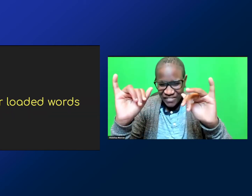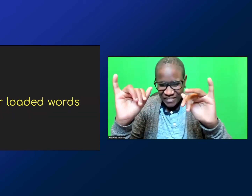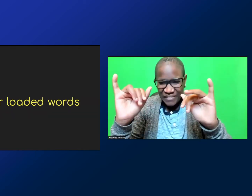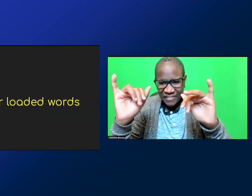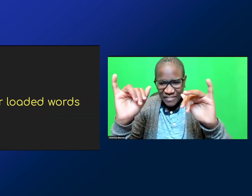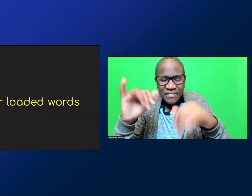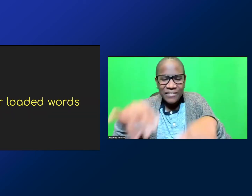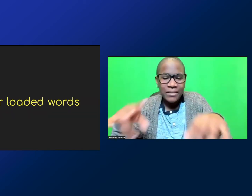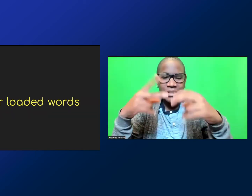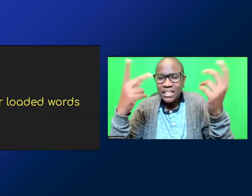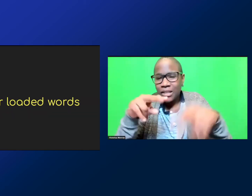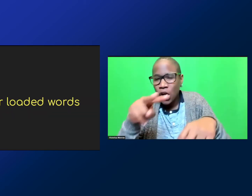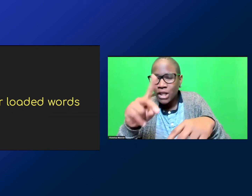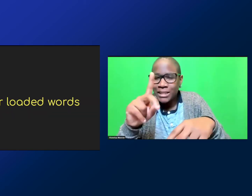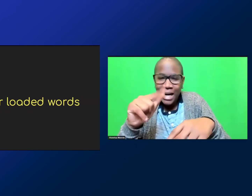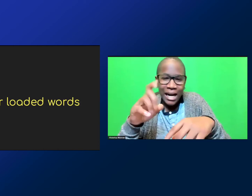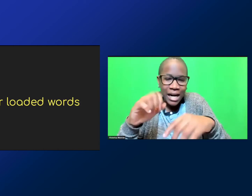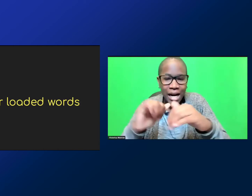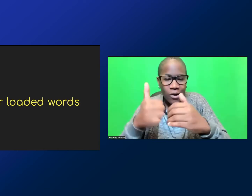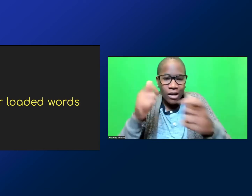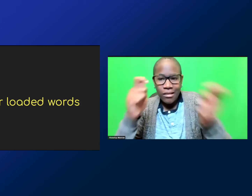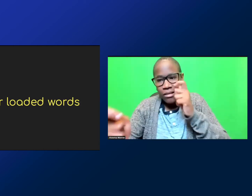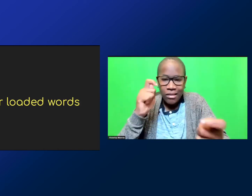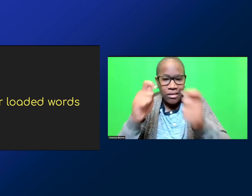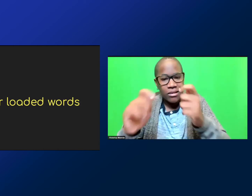and so it's really important to look out for that you know that medical perspective